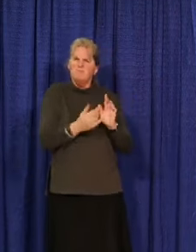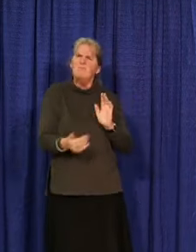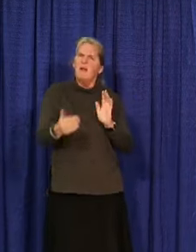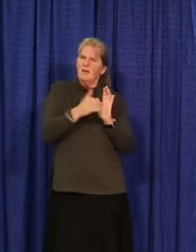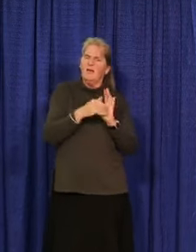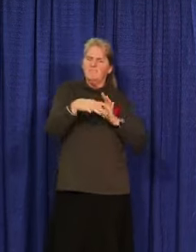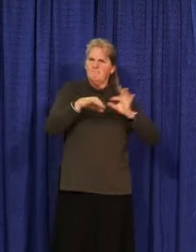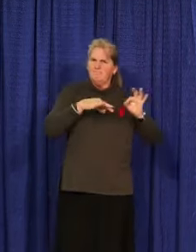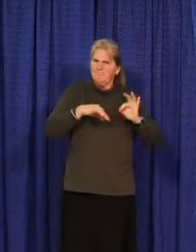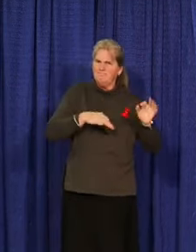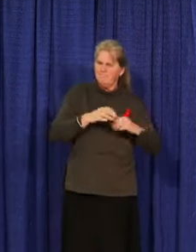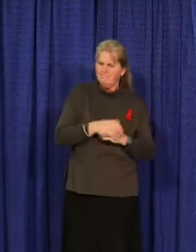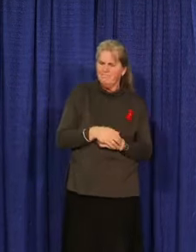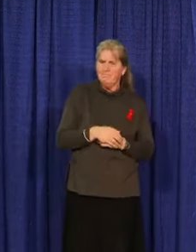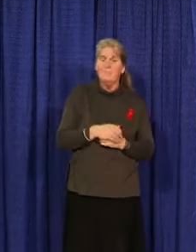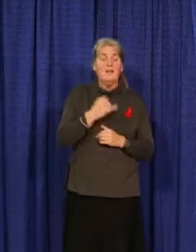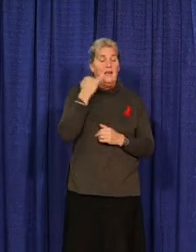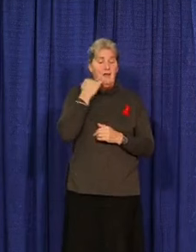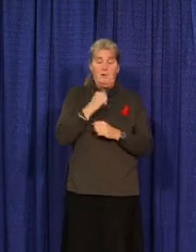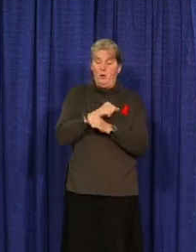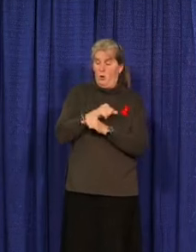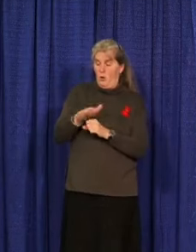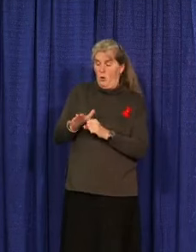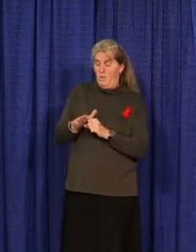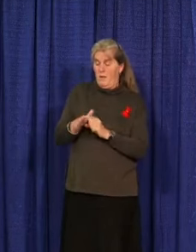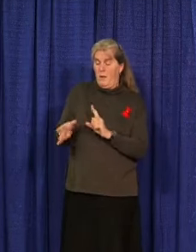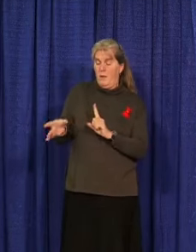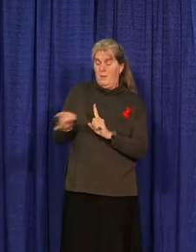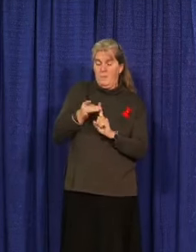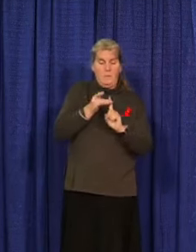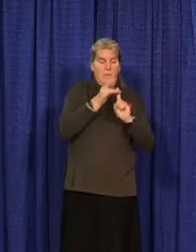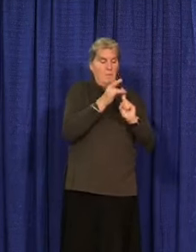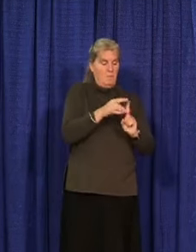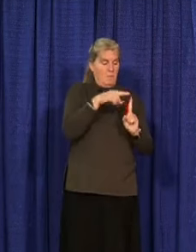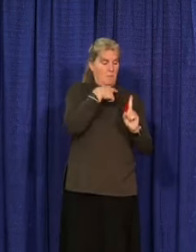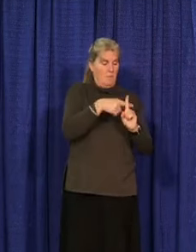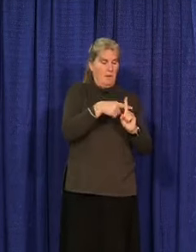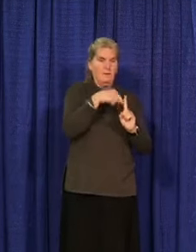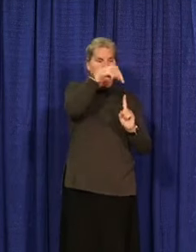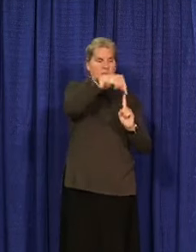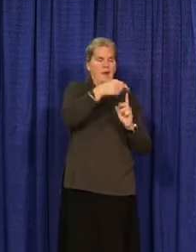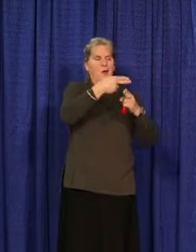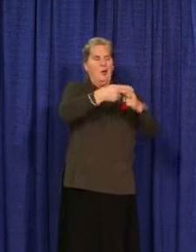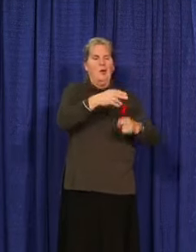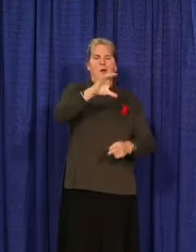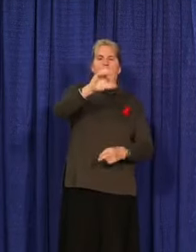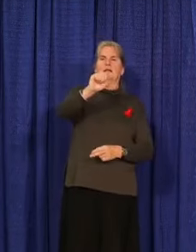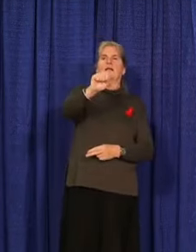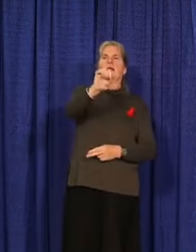I think it is worth reviewing." When a person tests positive for COVID-19, they become a case and